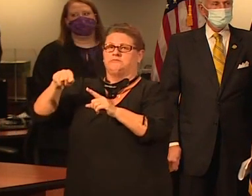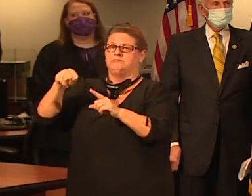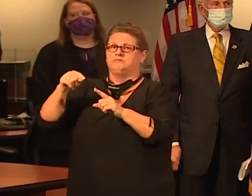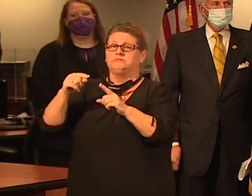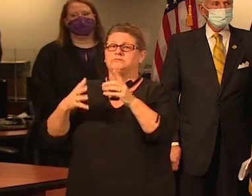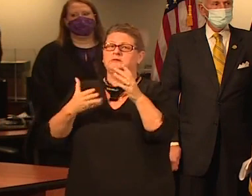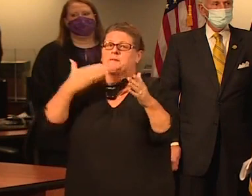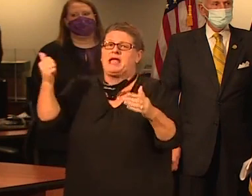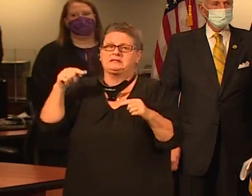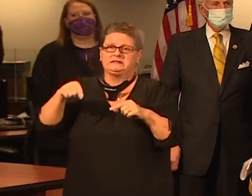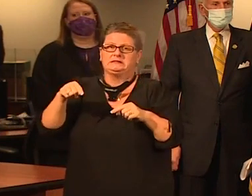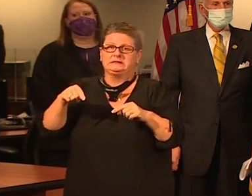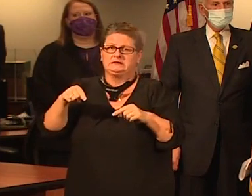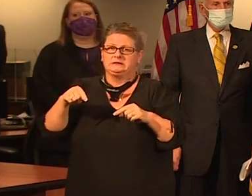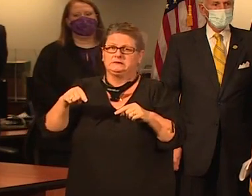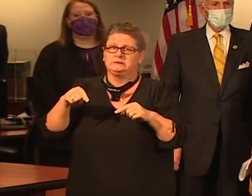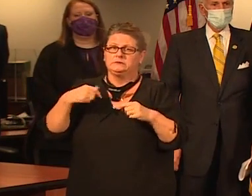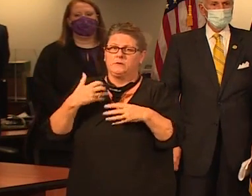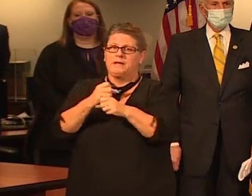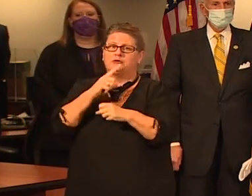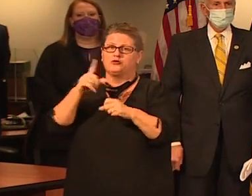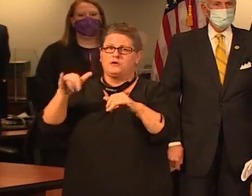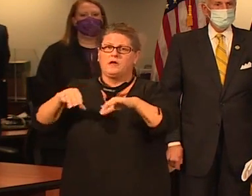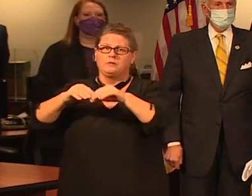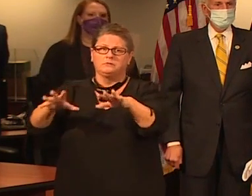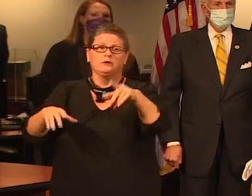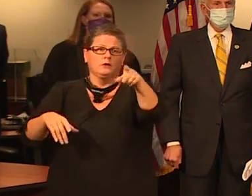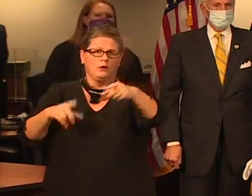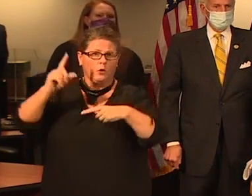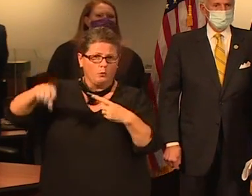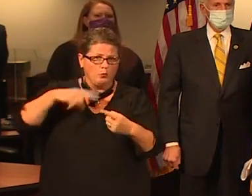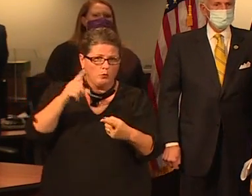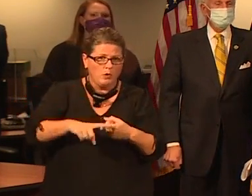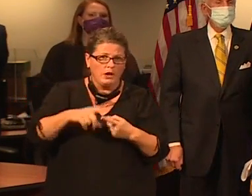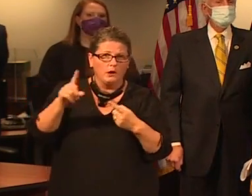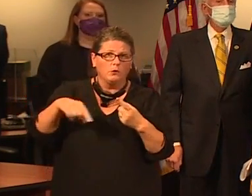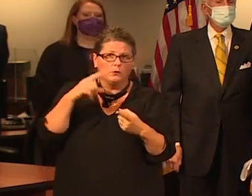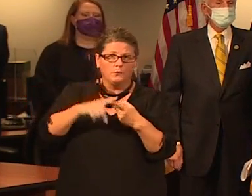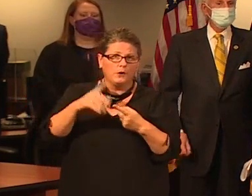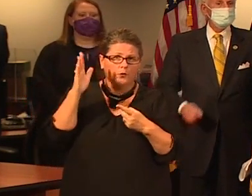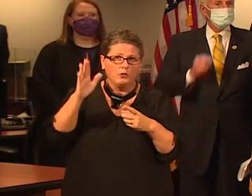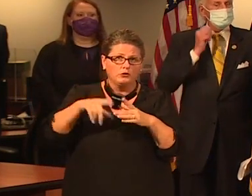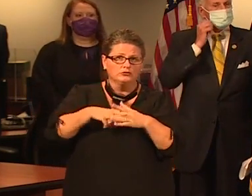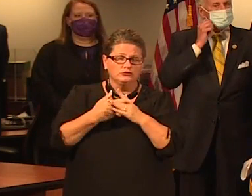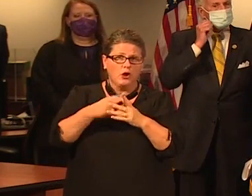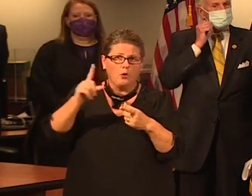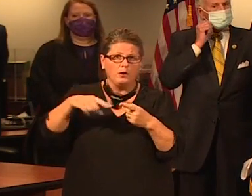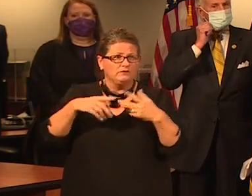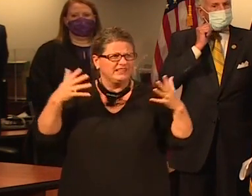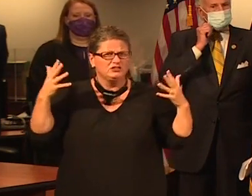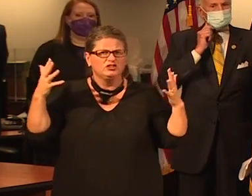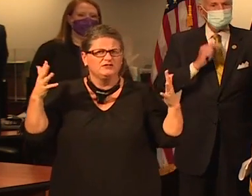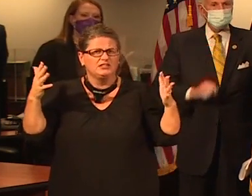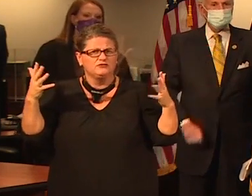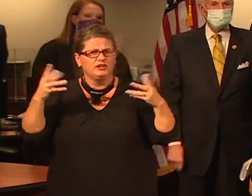AND WE'RE PUTTING IN A LOT OF EFFICIENT WITH OUR PARTNERS INTO SALIVA TESTING.